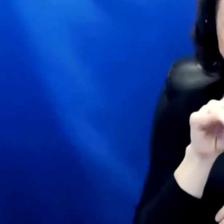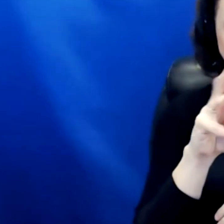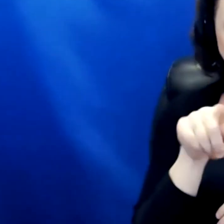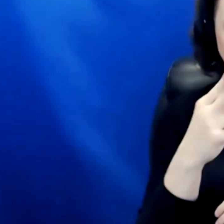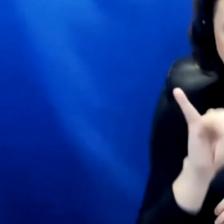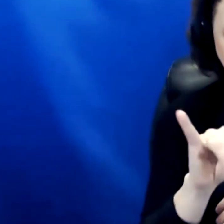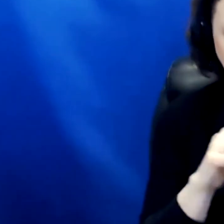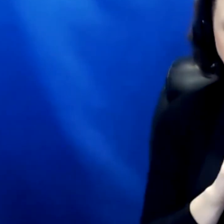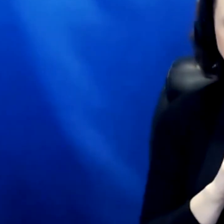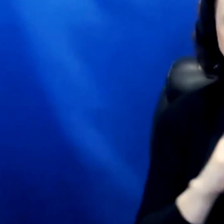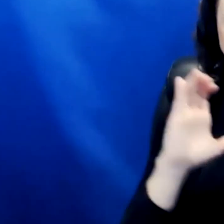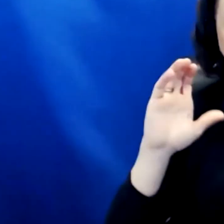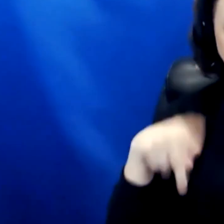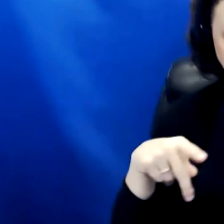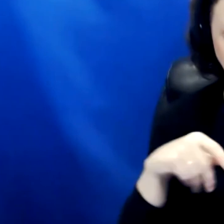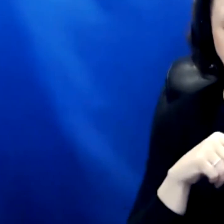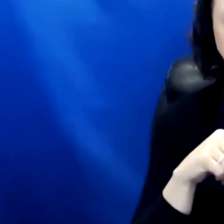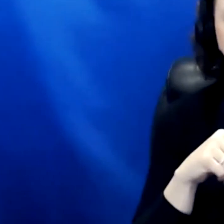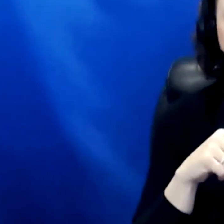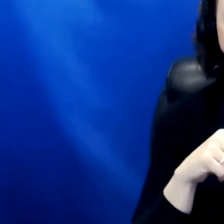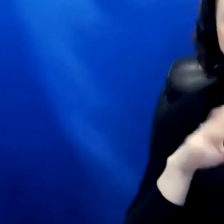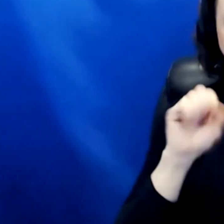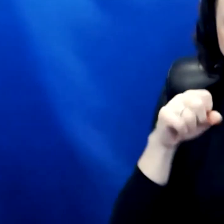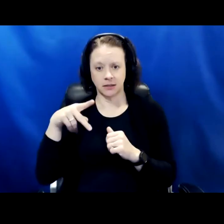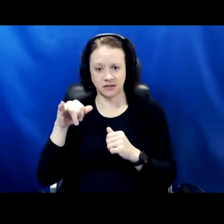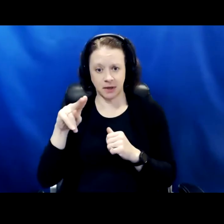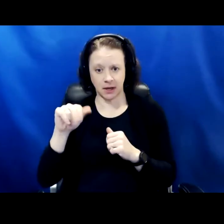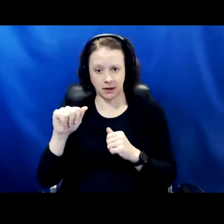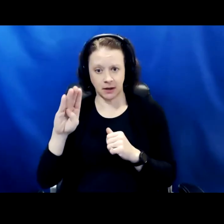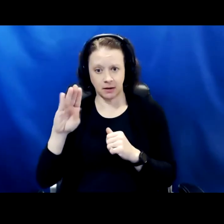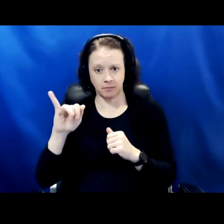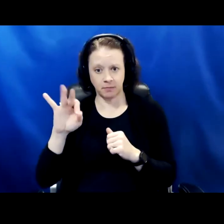cerebral palsy, spina bifida, you know,